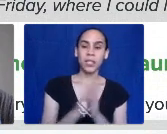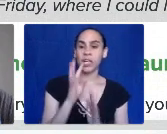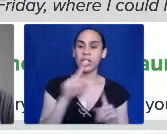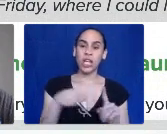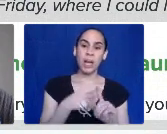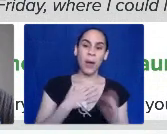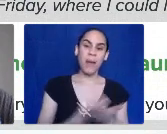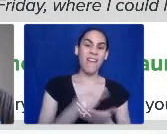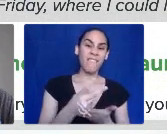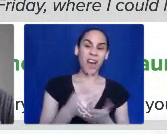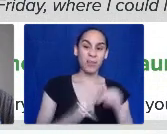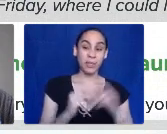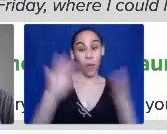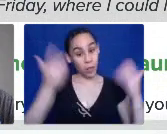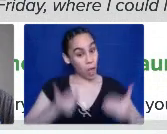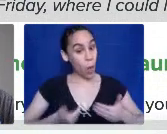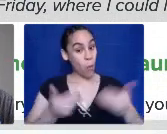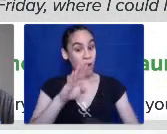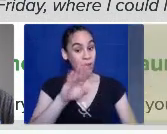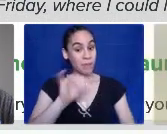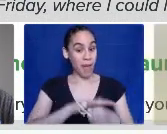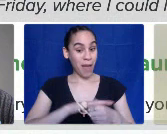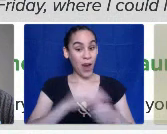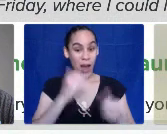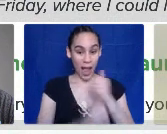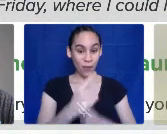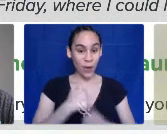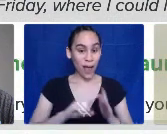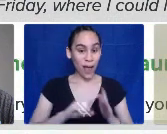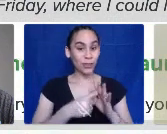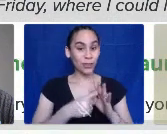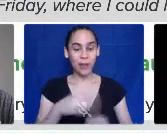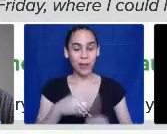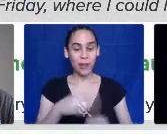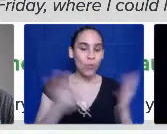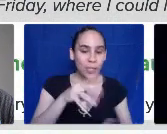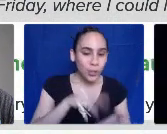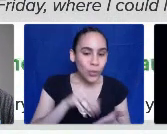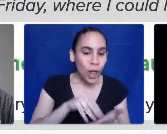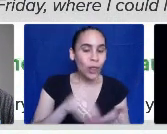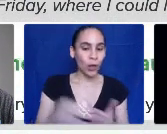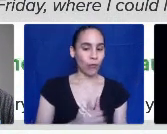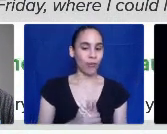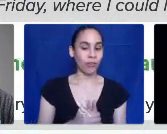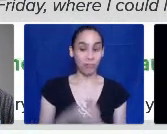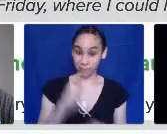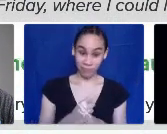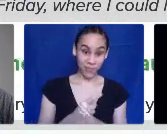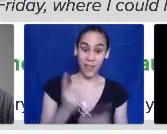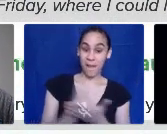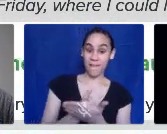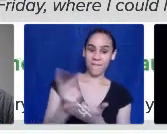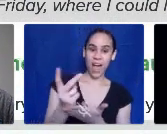failed about that failed startups what did you learn right um failure is part of your career